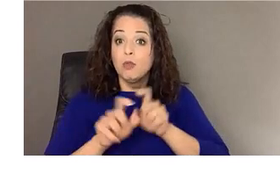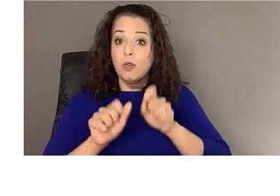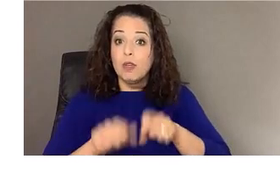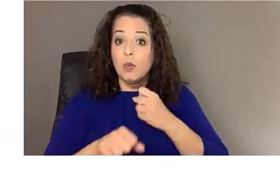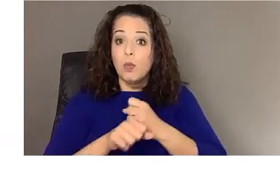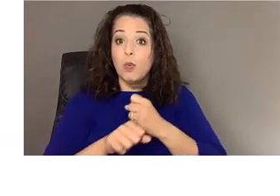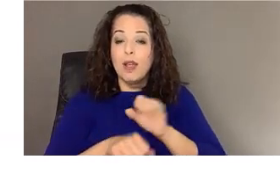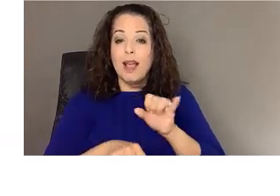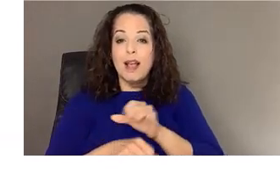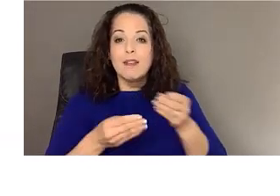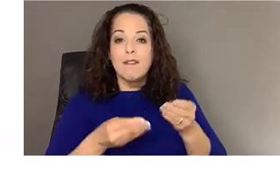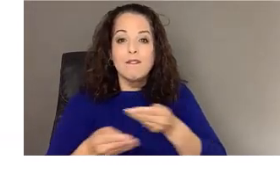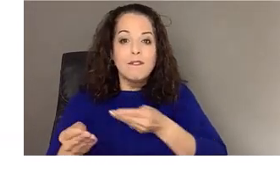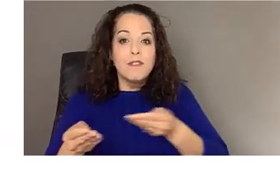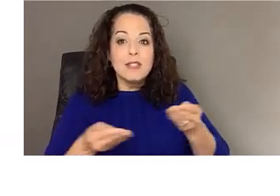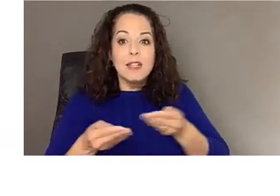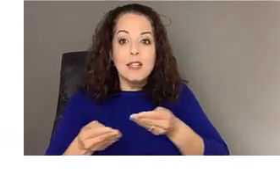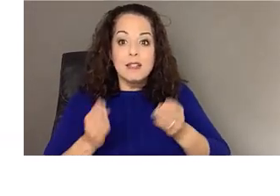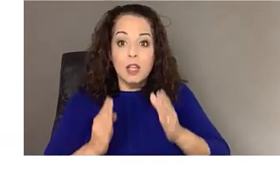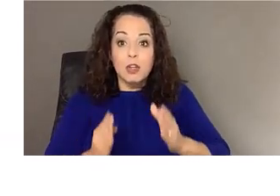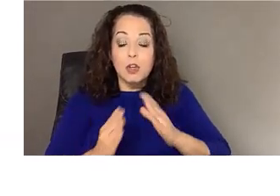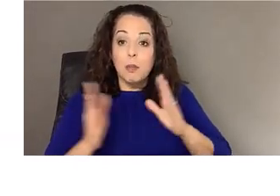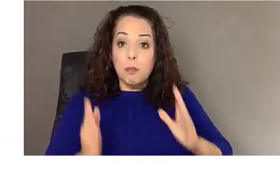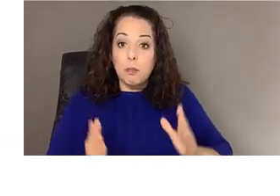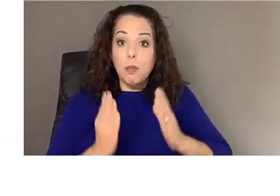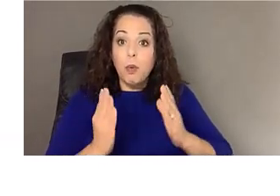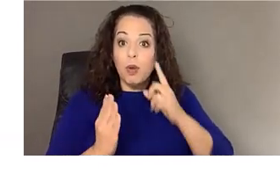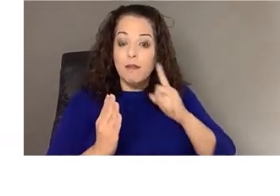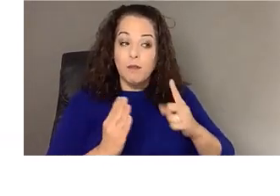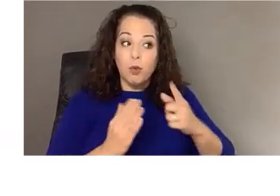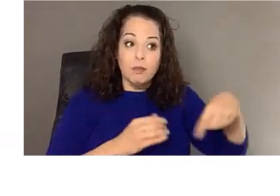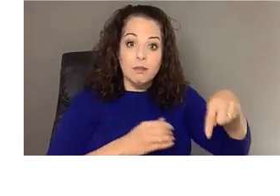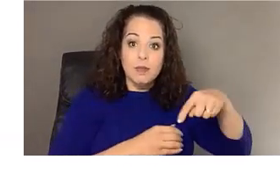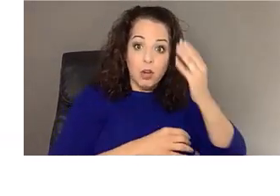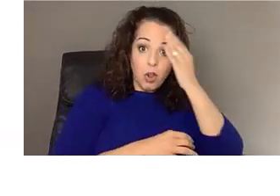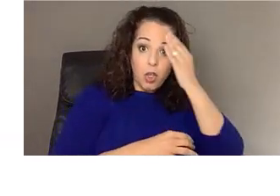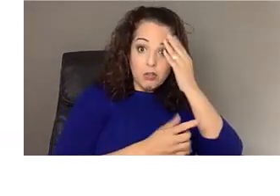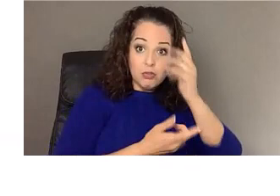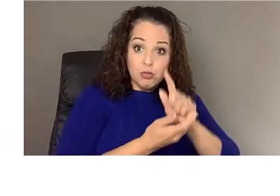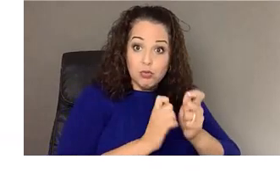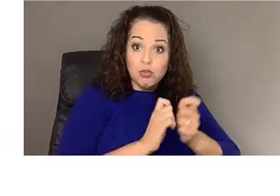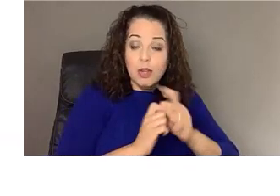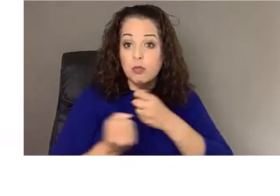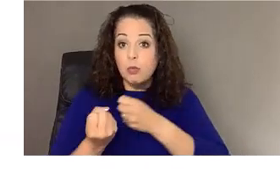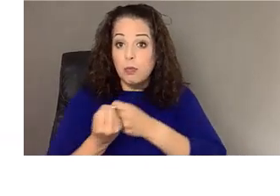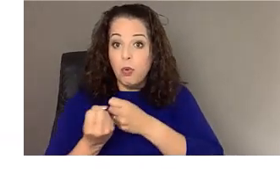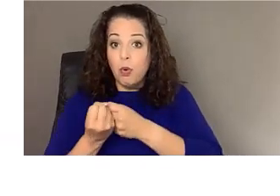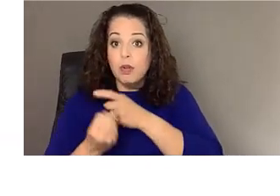like promoting inter-professional knowledge exchange, support knowledge user to integrate research